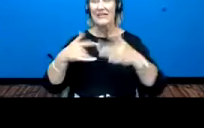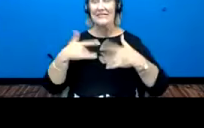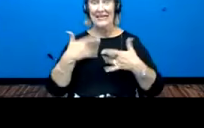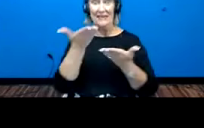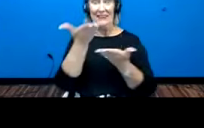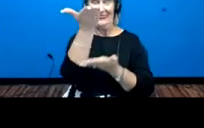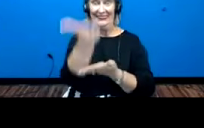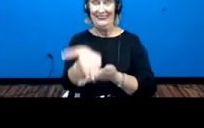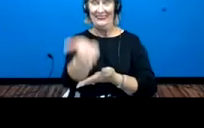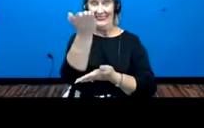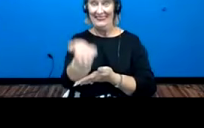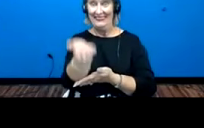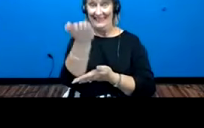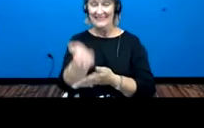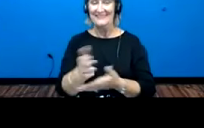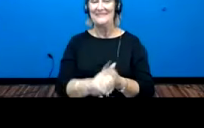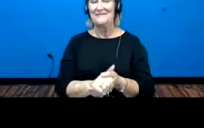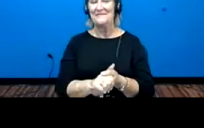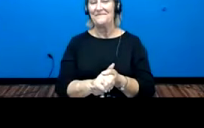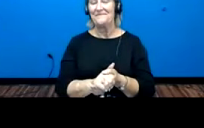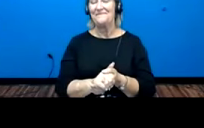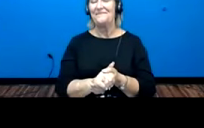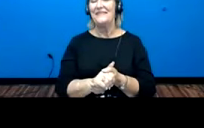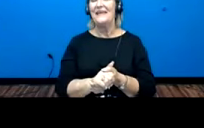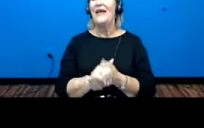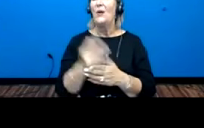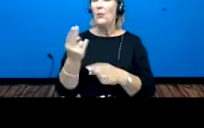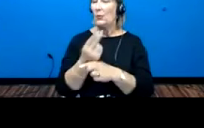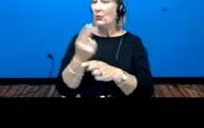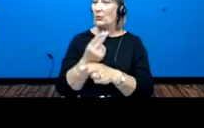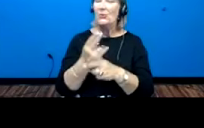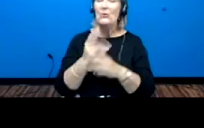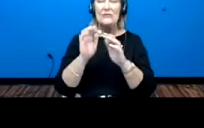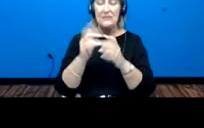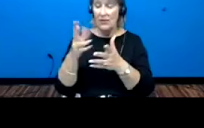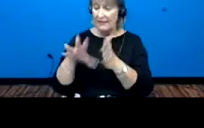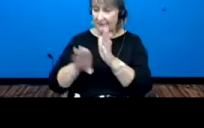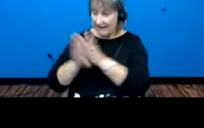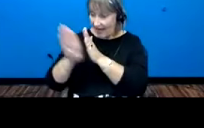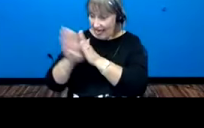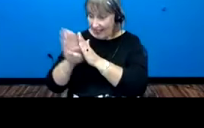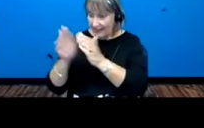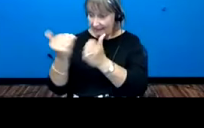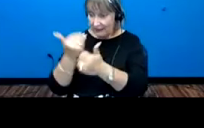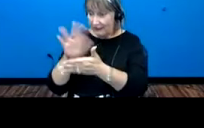another great aspect of the project that we can get the information out to folks in the community and to all of you.